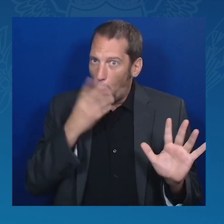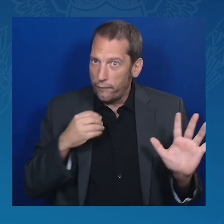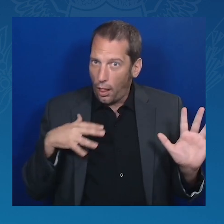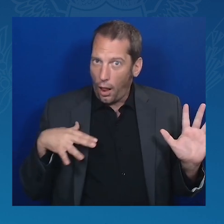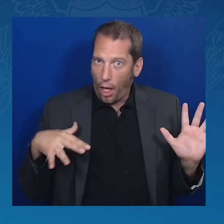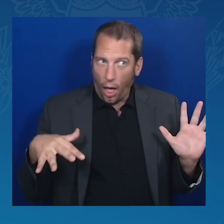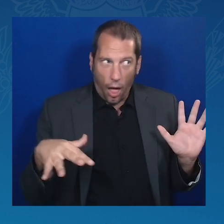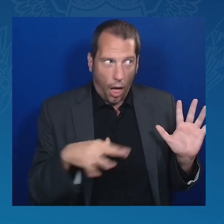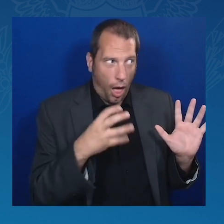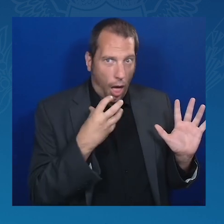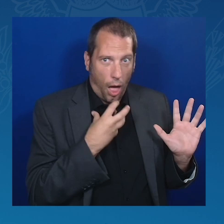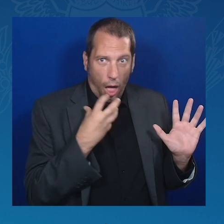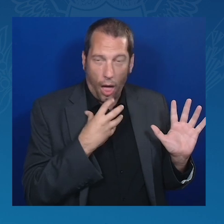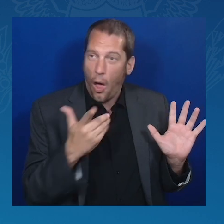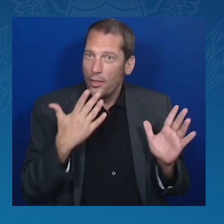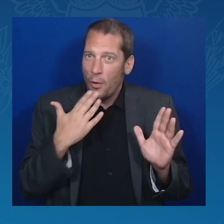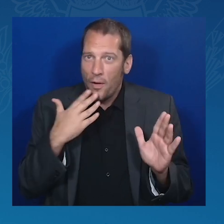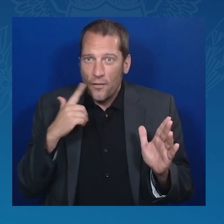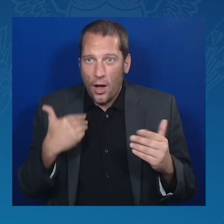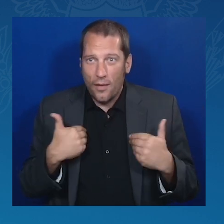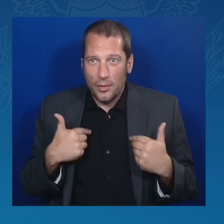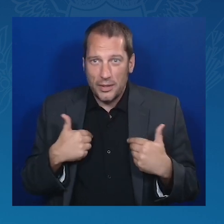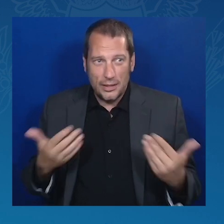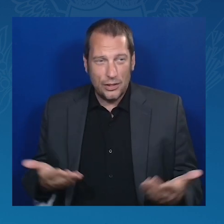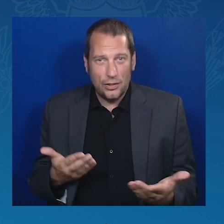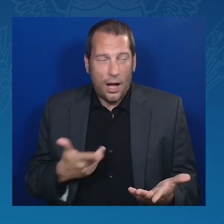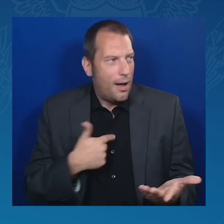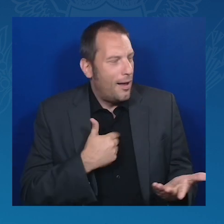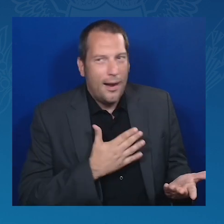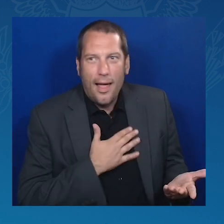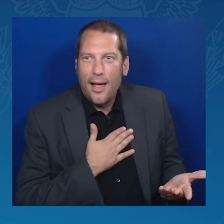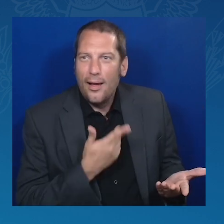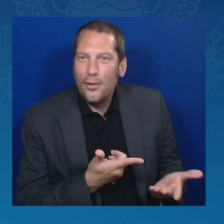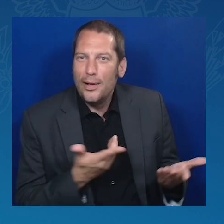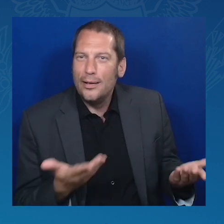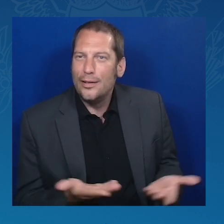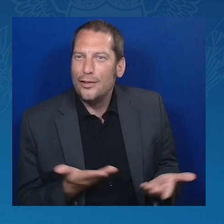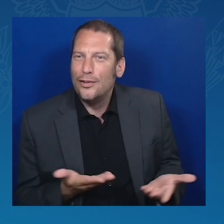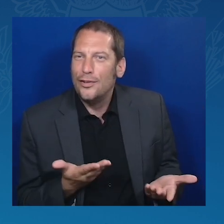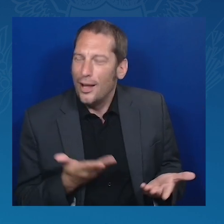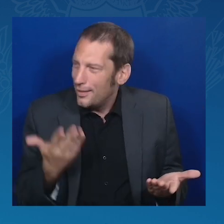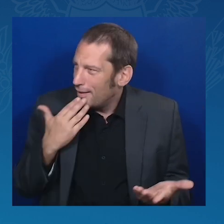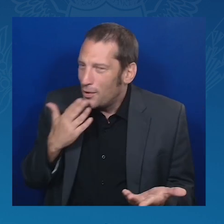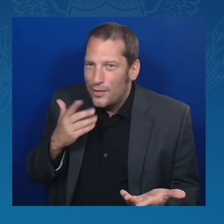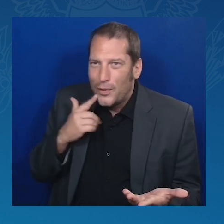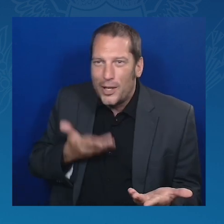Thank you for inviting me. I feel like I've been to the White House so many times now for parties and things,